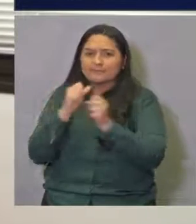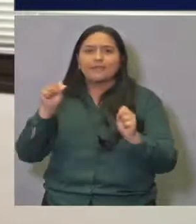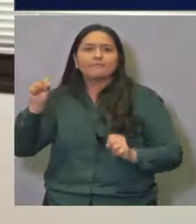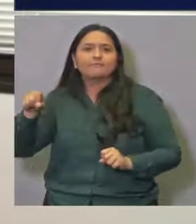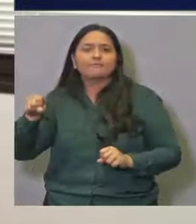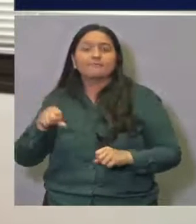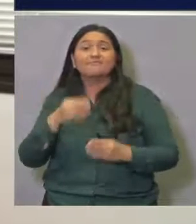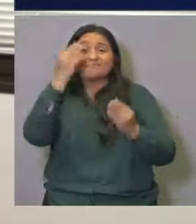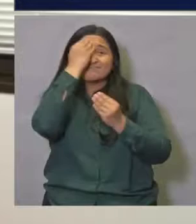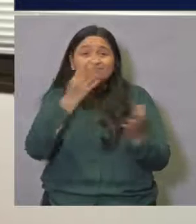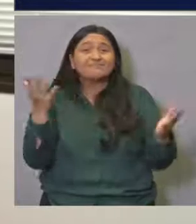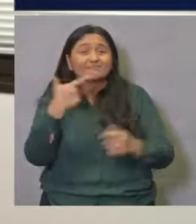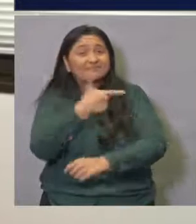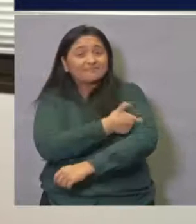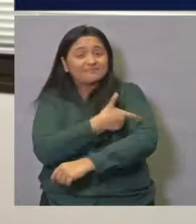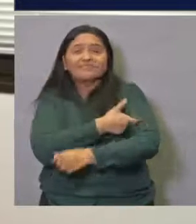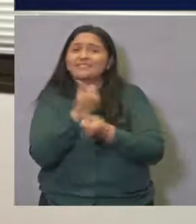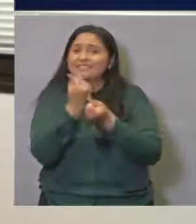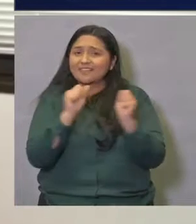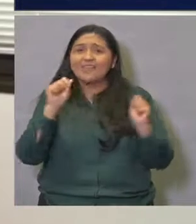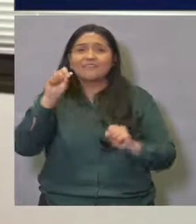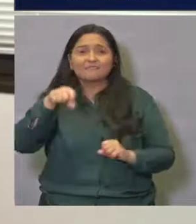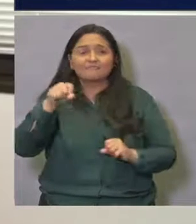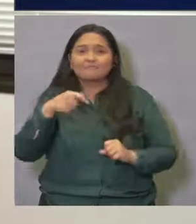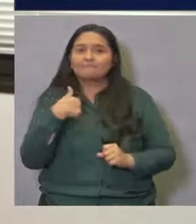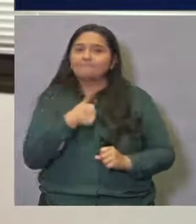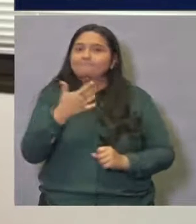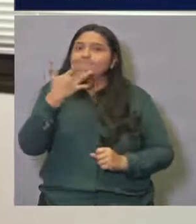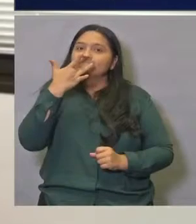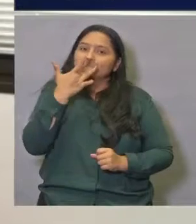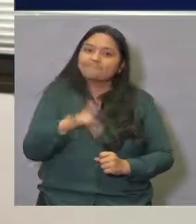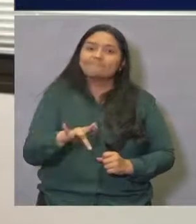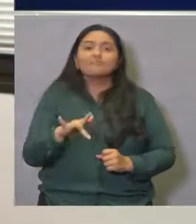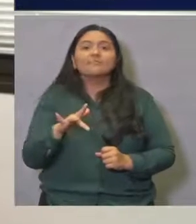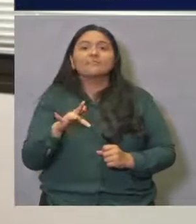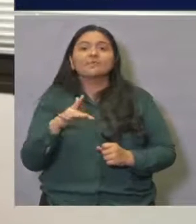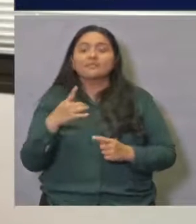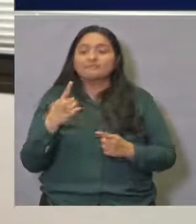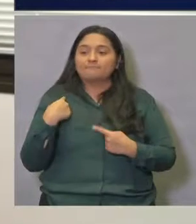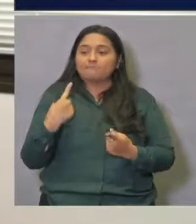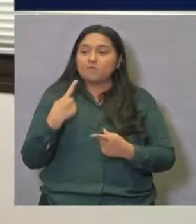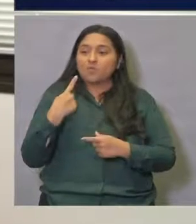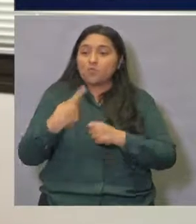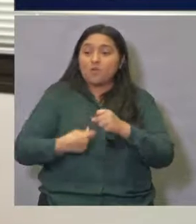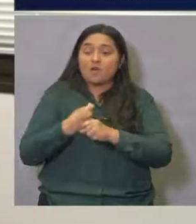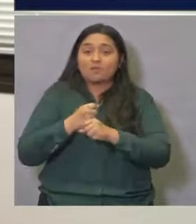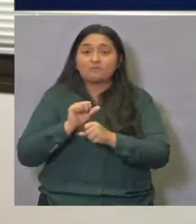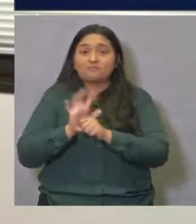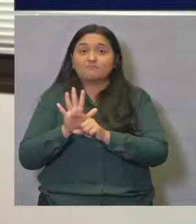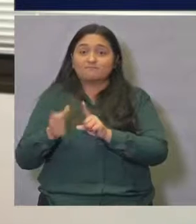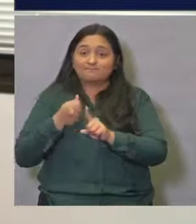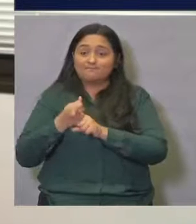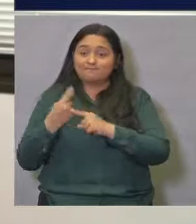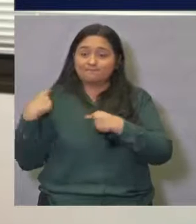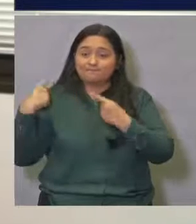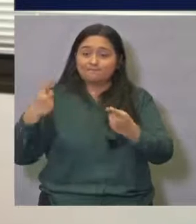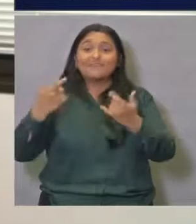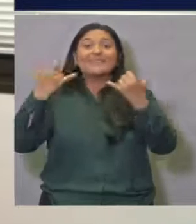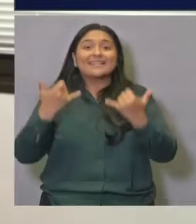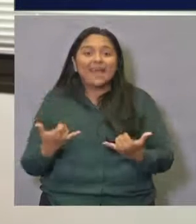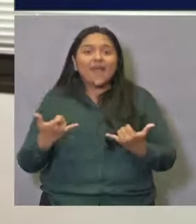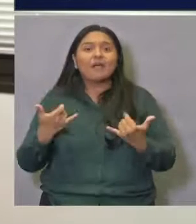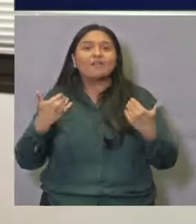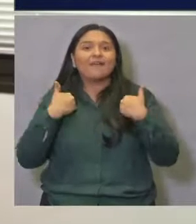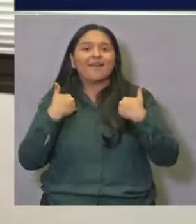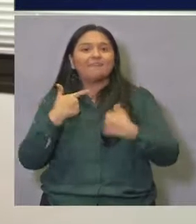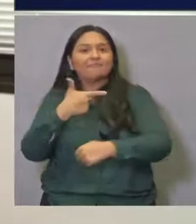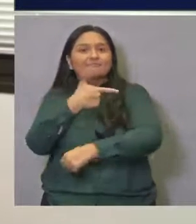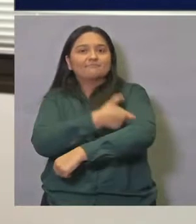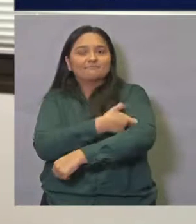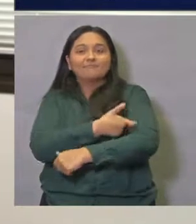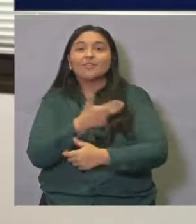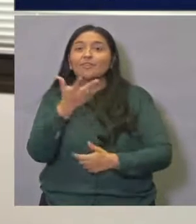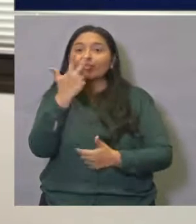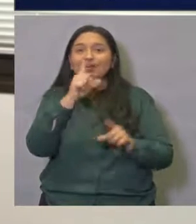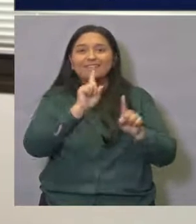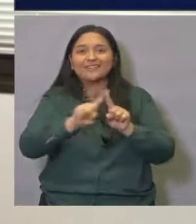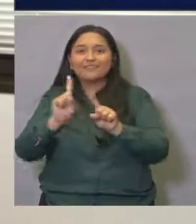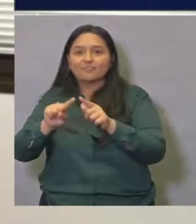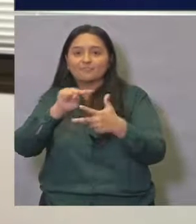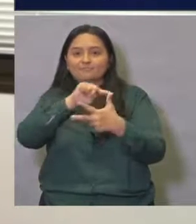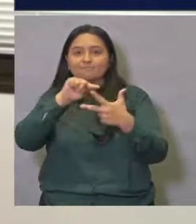VACUNAS QUE PUEDEN ESTAR